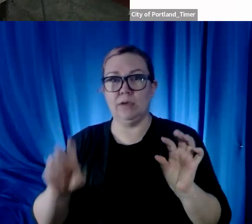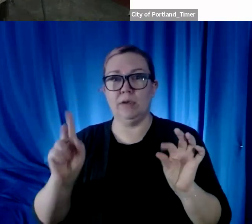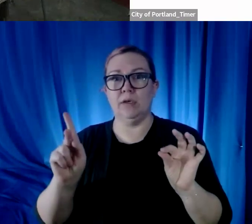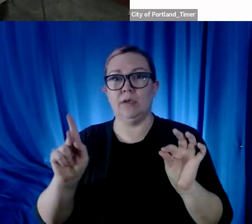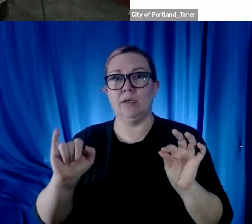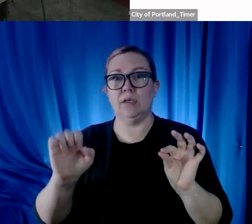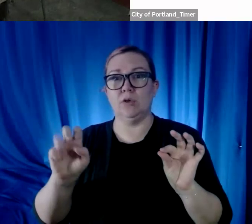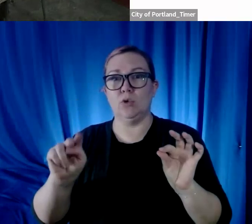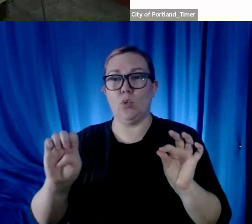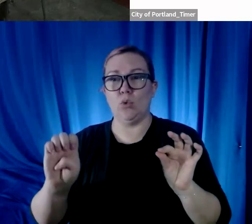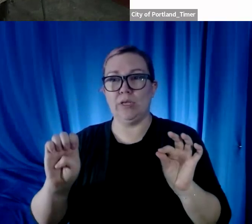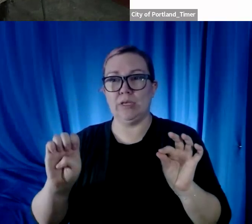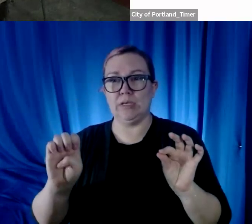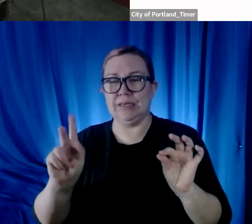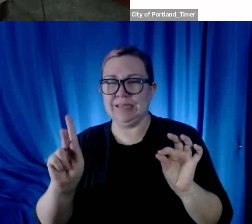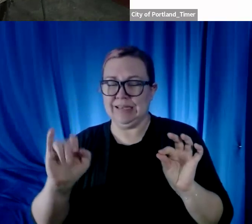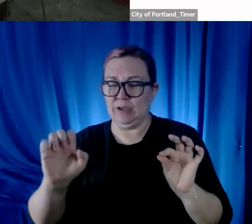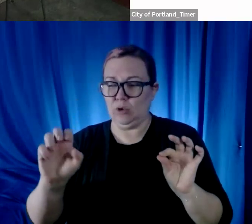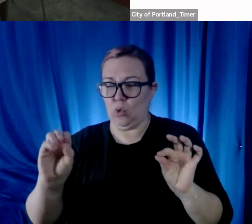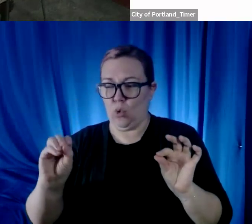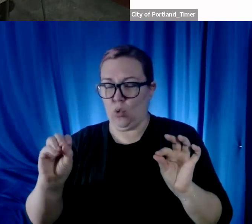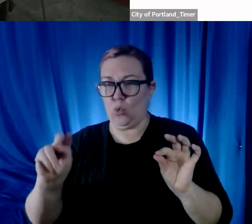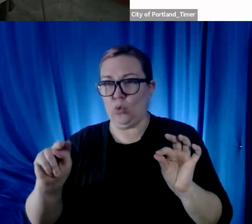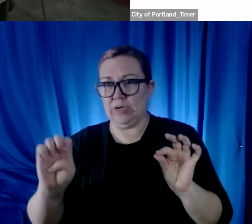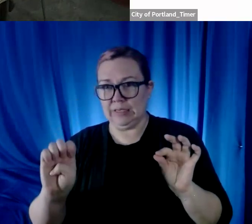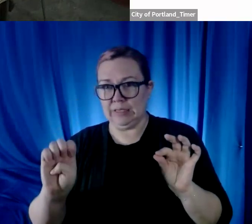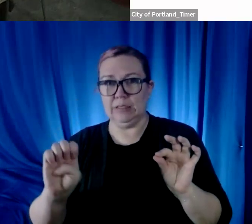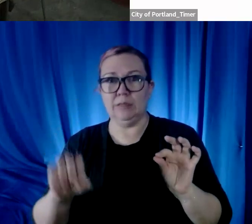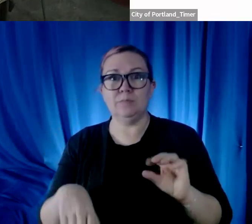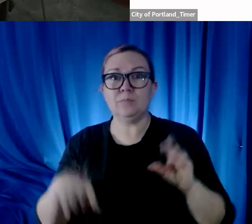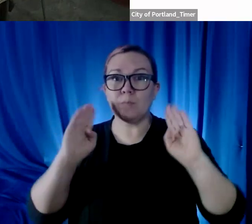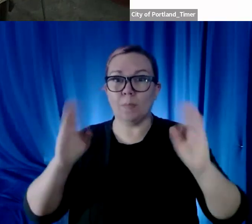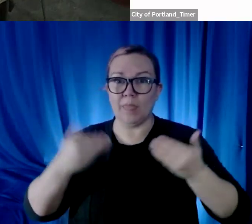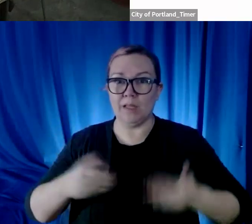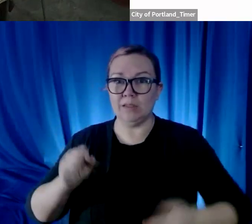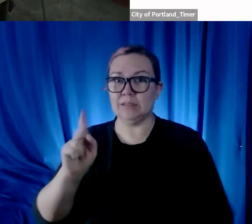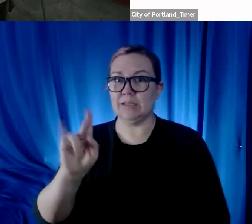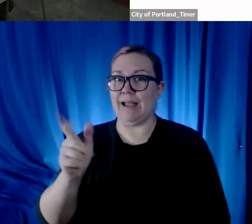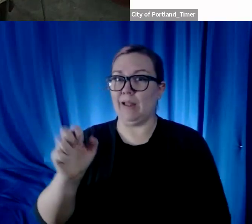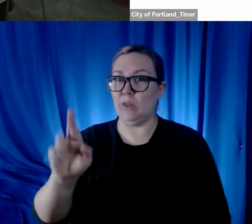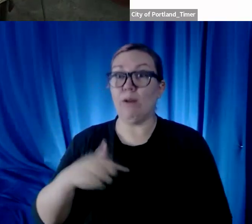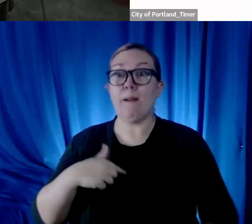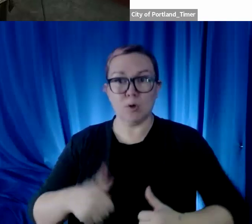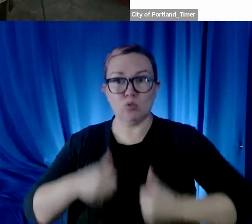Watch Smith. Hello, my name is Skylar Cruz and I'm a resident of District 4.